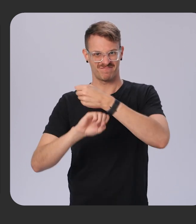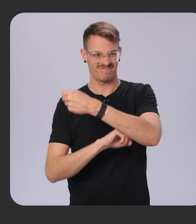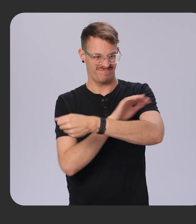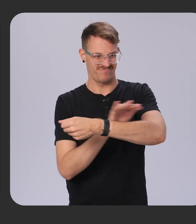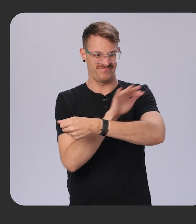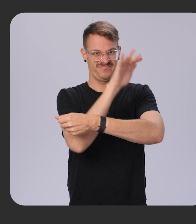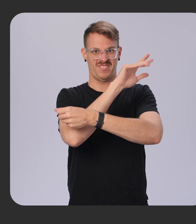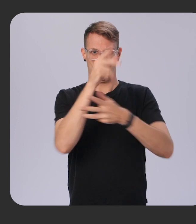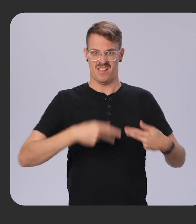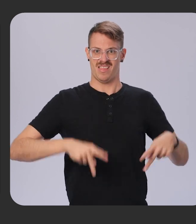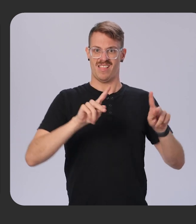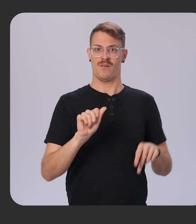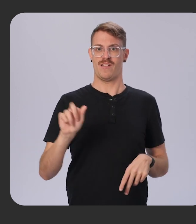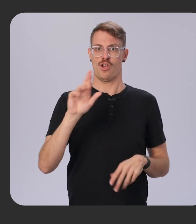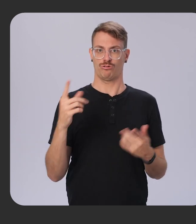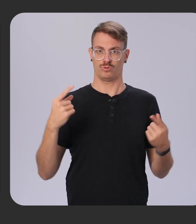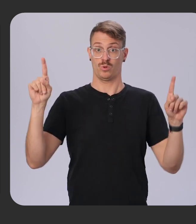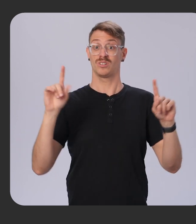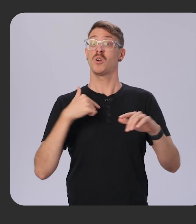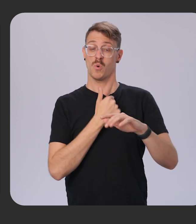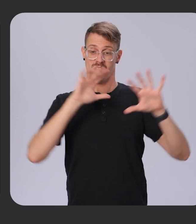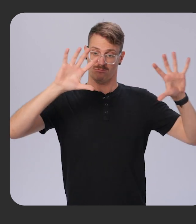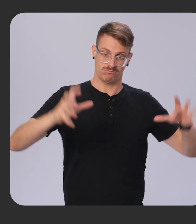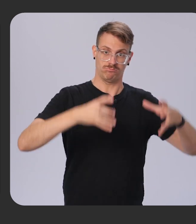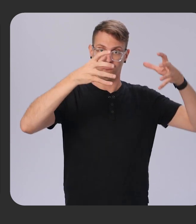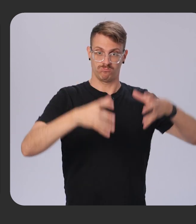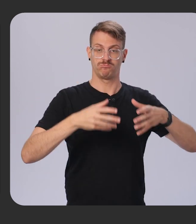We group these all together into the ARCore skill tree.